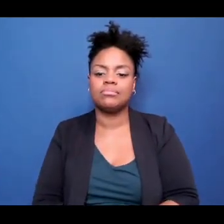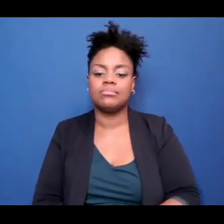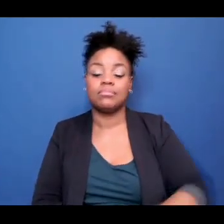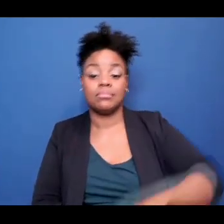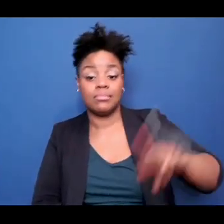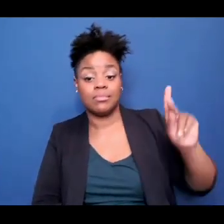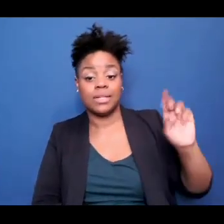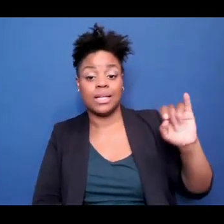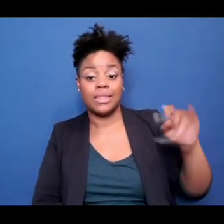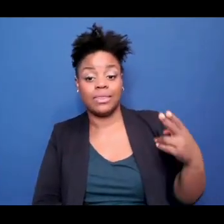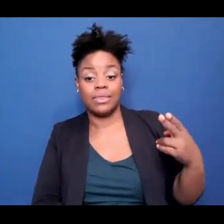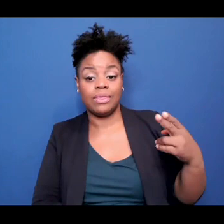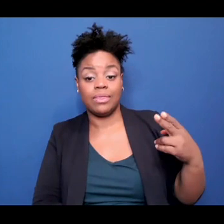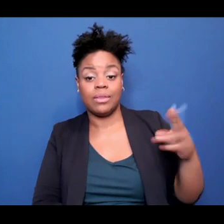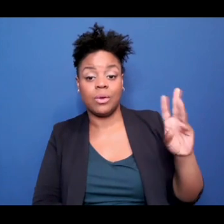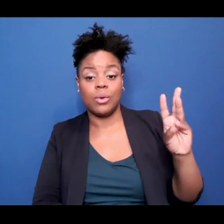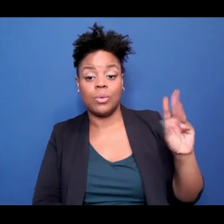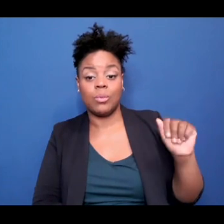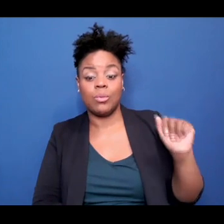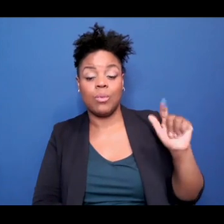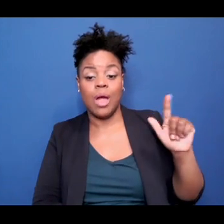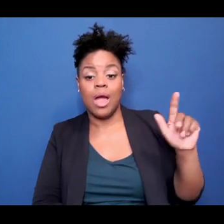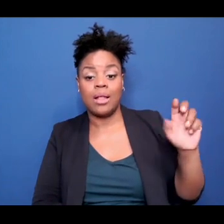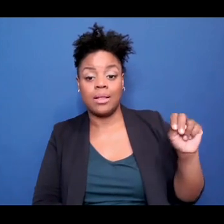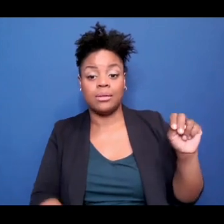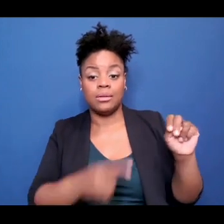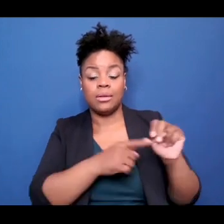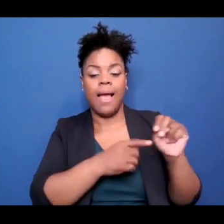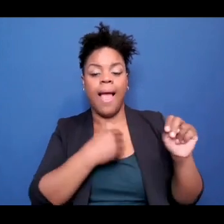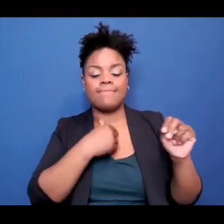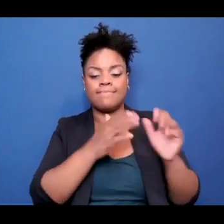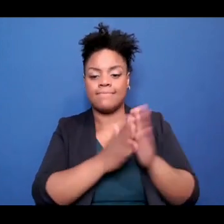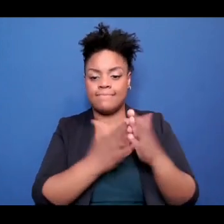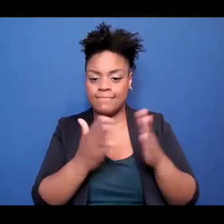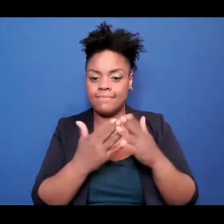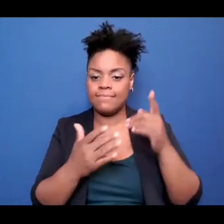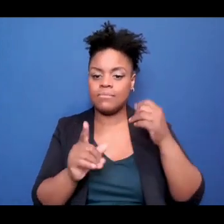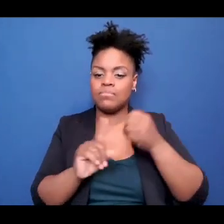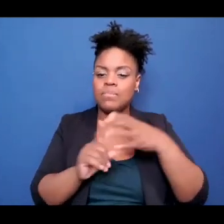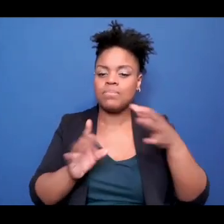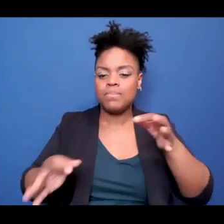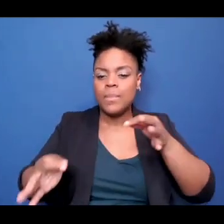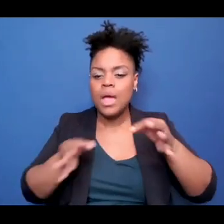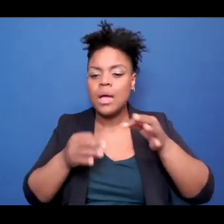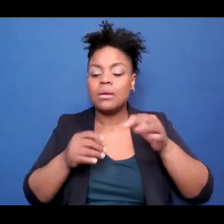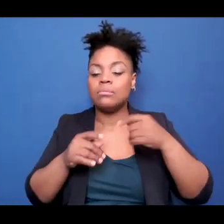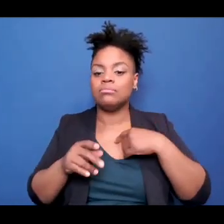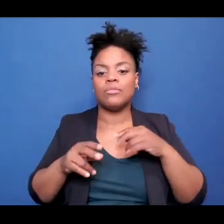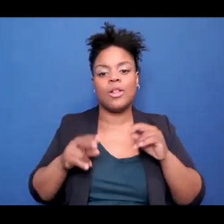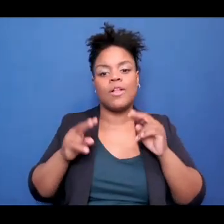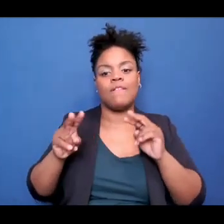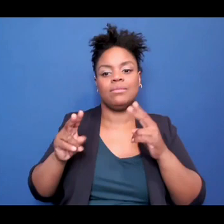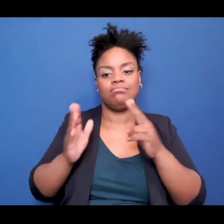THE TOBACCO INDUSTRY HAS REAPED HUGE PROFITS FROM TARGETING BLACK CONSUMERS AND MUCH OF THAT